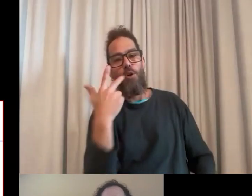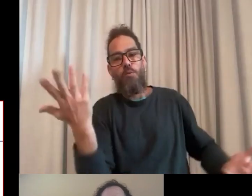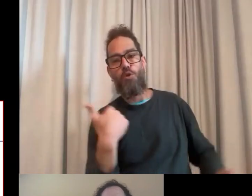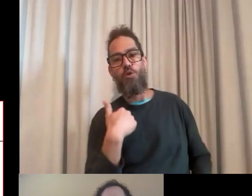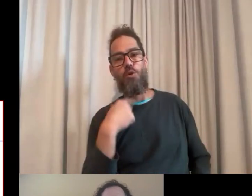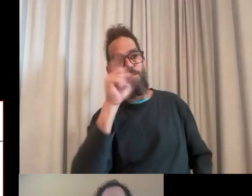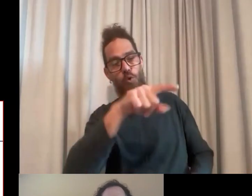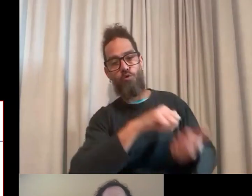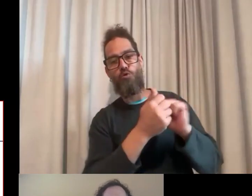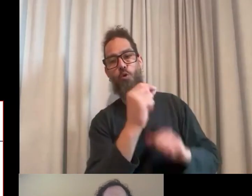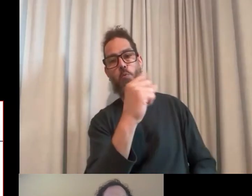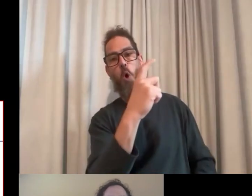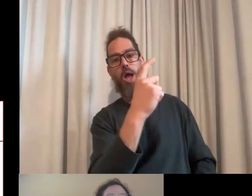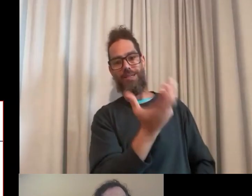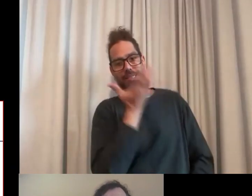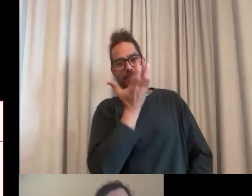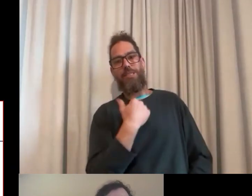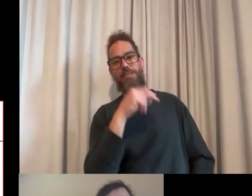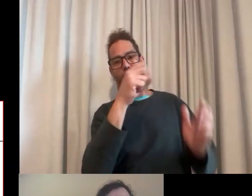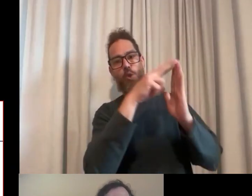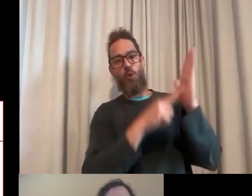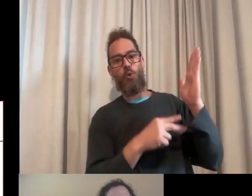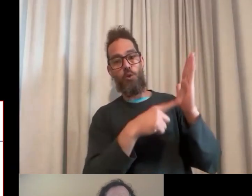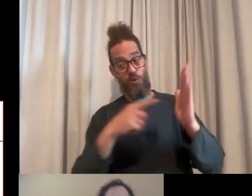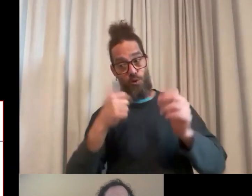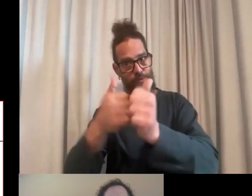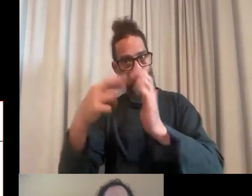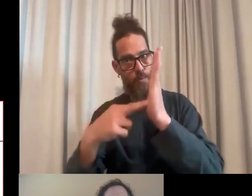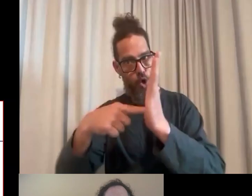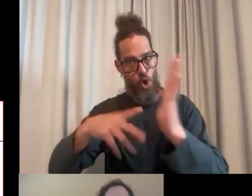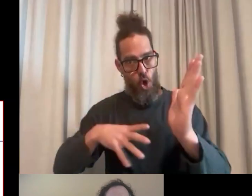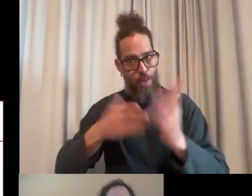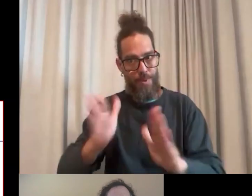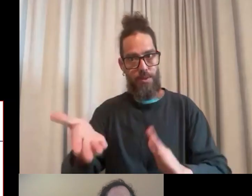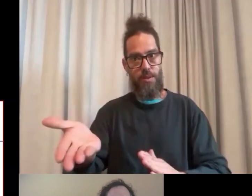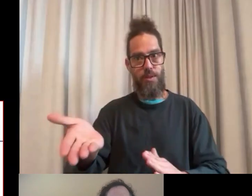and it summarizes in far plainer language than the legislation itself.